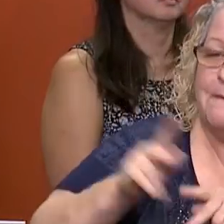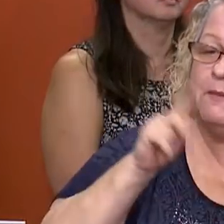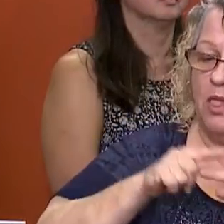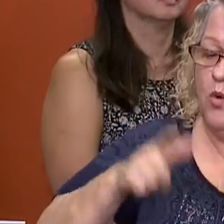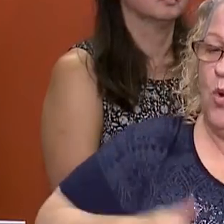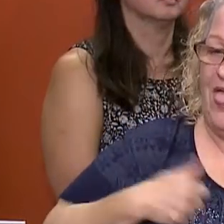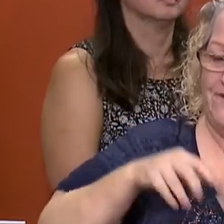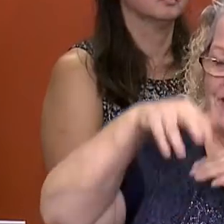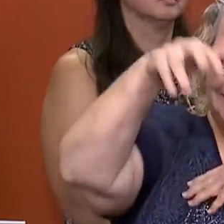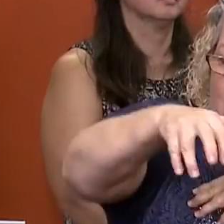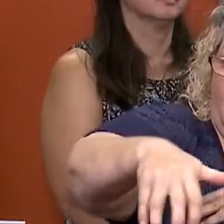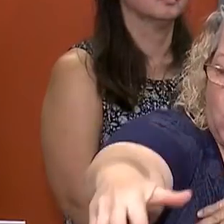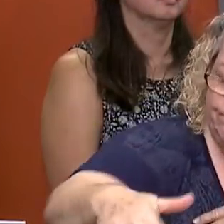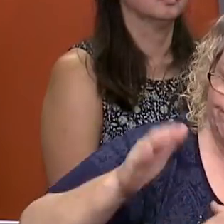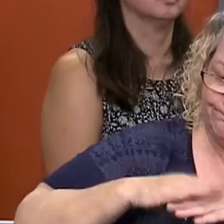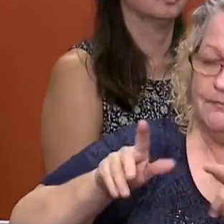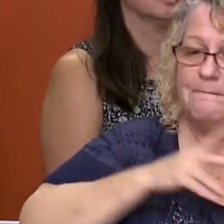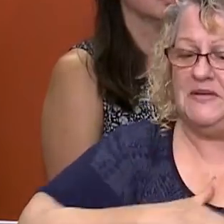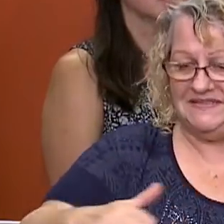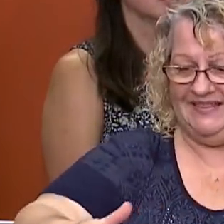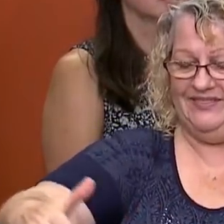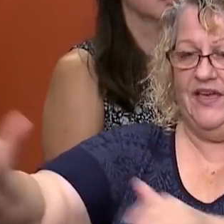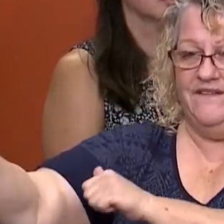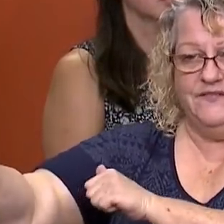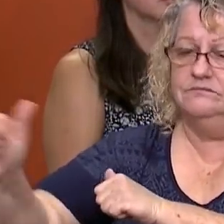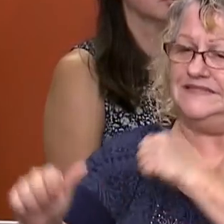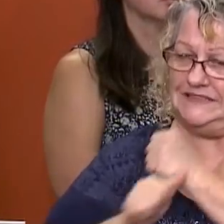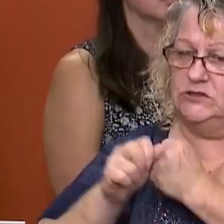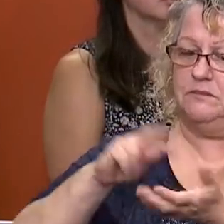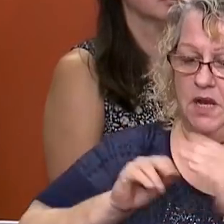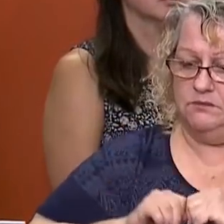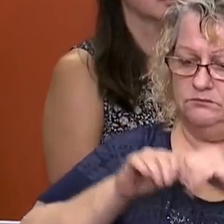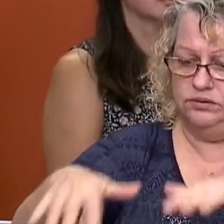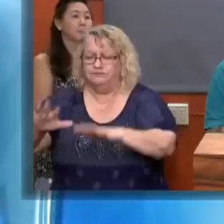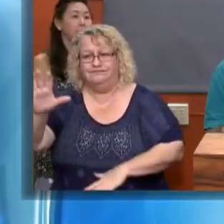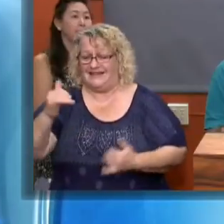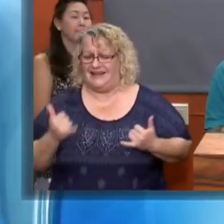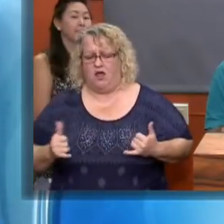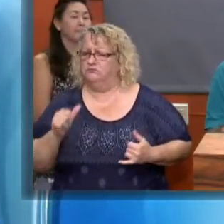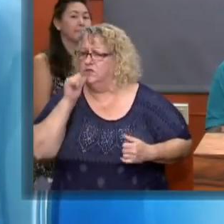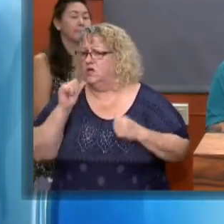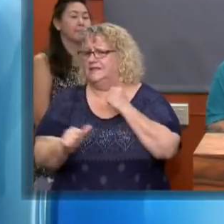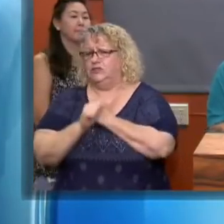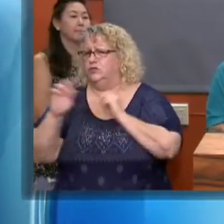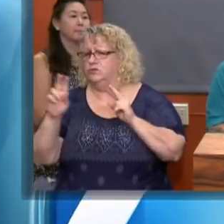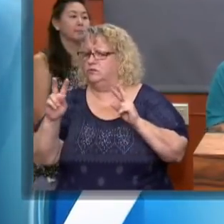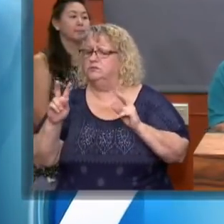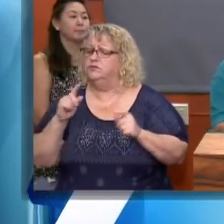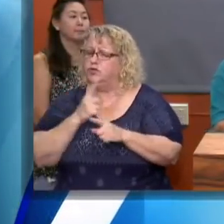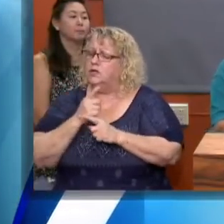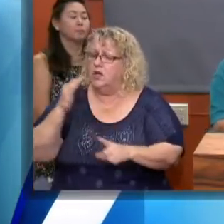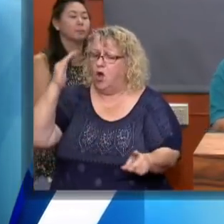WITH YOU A MAP OF THE GENERAL EVACUATION AREAS FOR THE COMMUNITY. WE'RE NOT ANYWHERE CLOSE TO THAT.